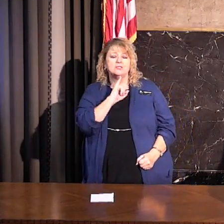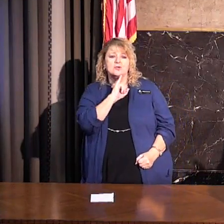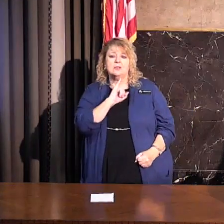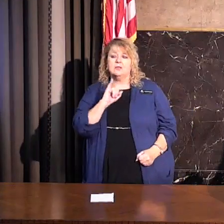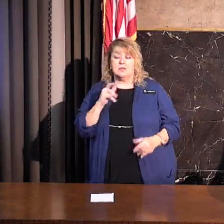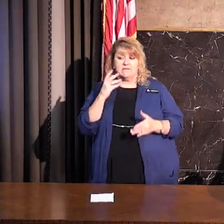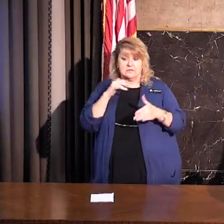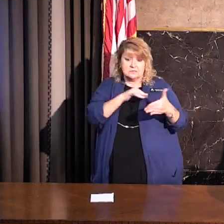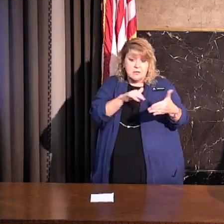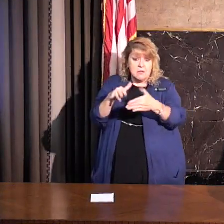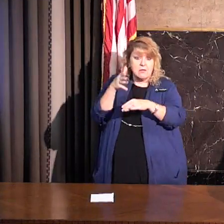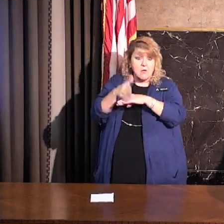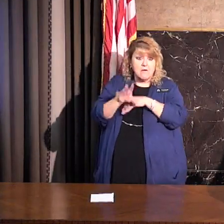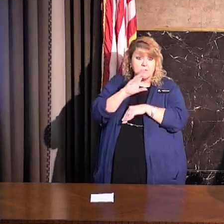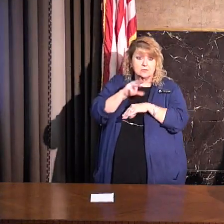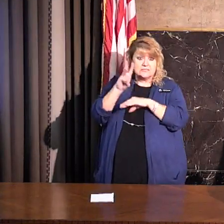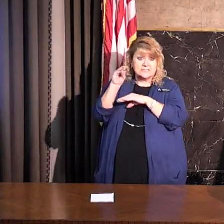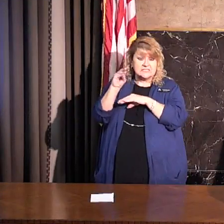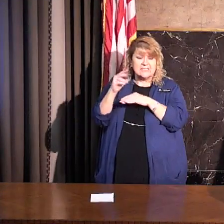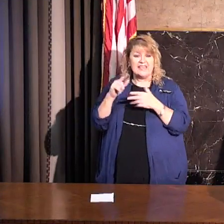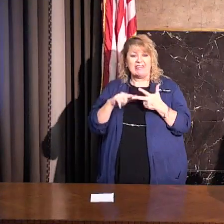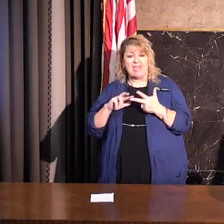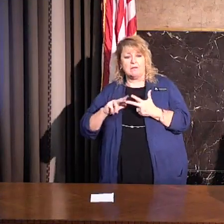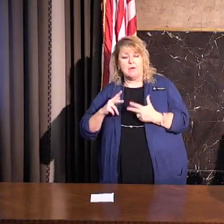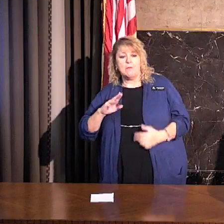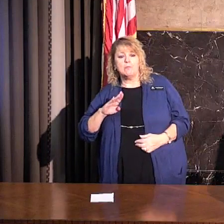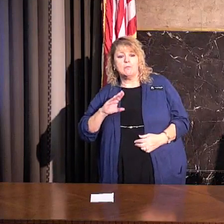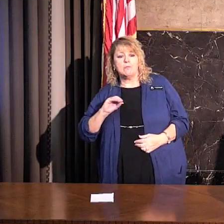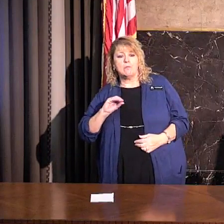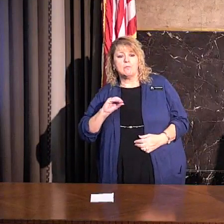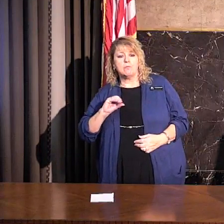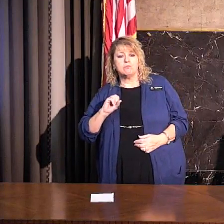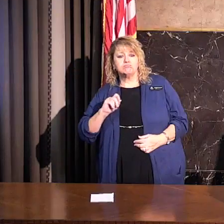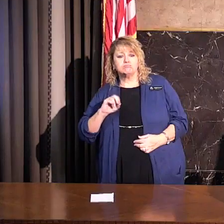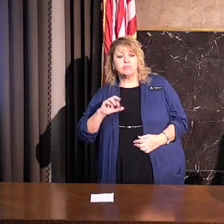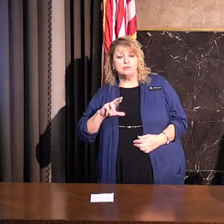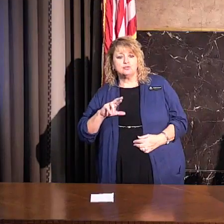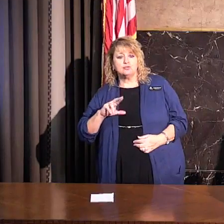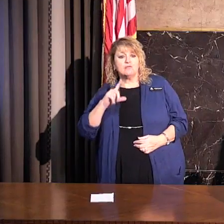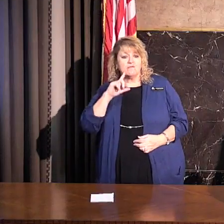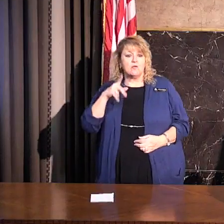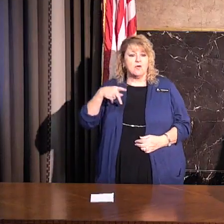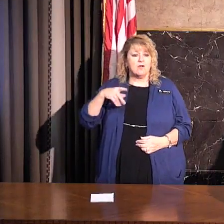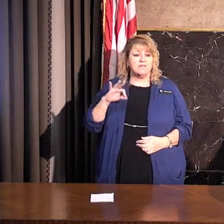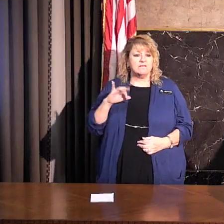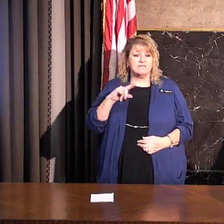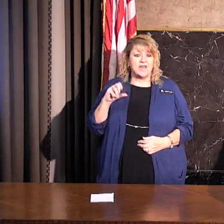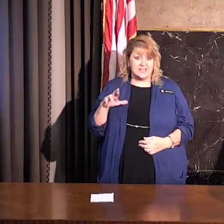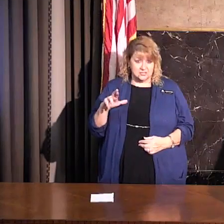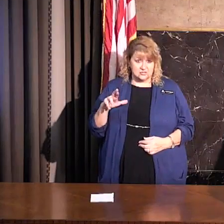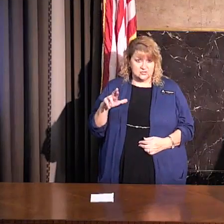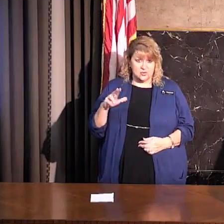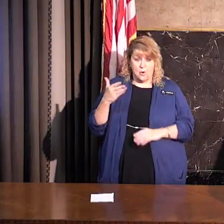sixty a booster dose is very very much in your best interest. If you got thighs or